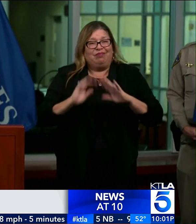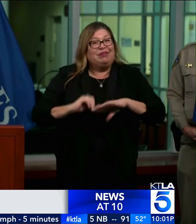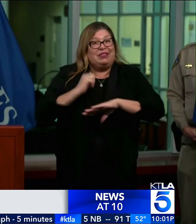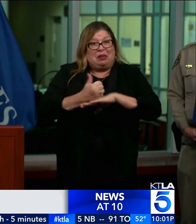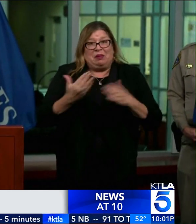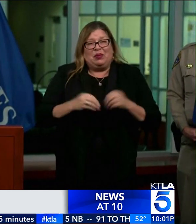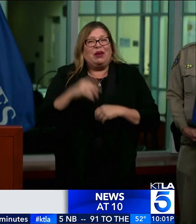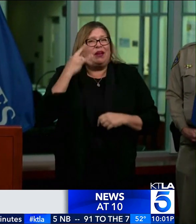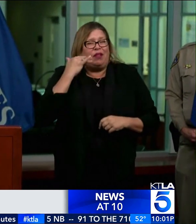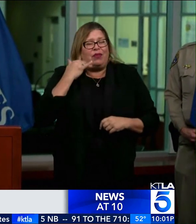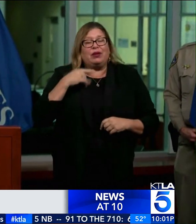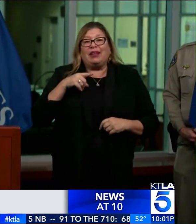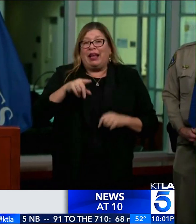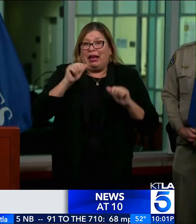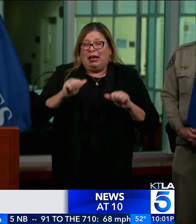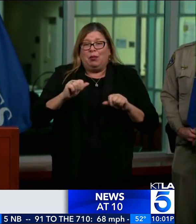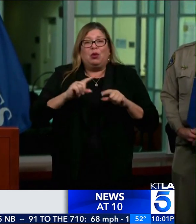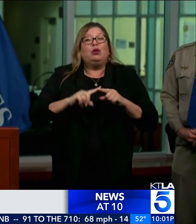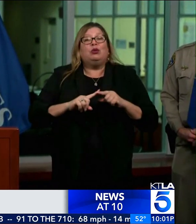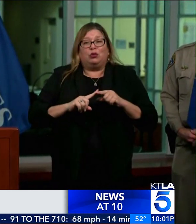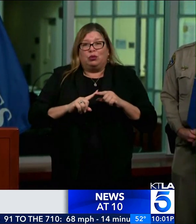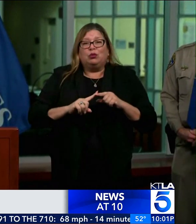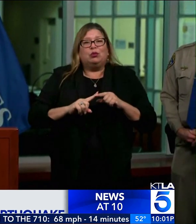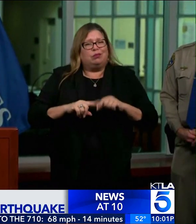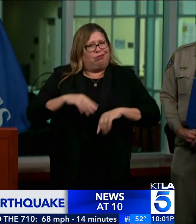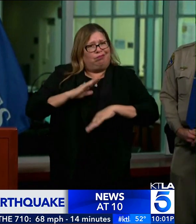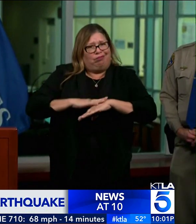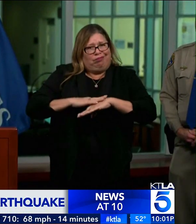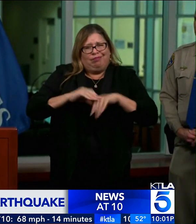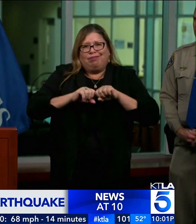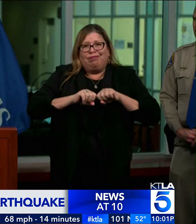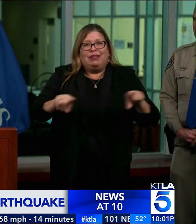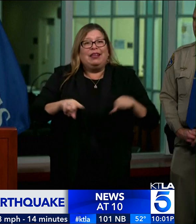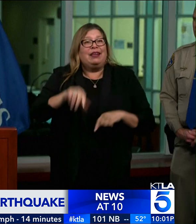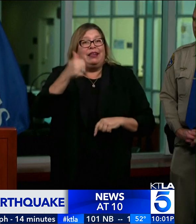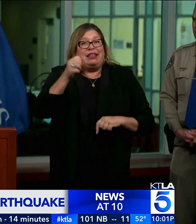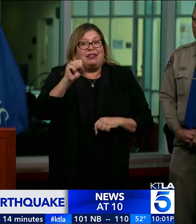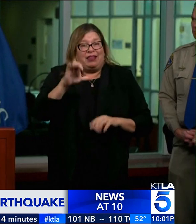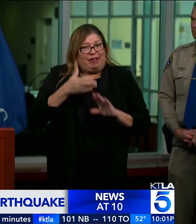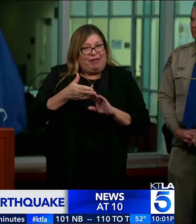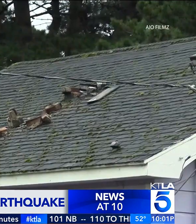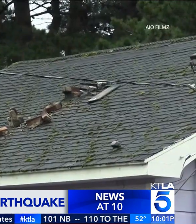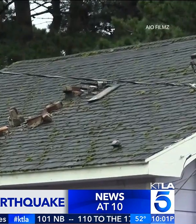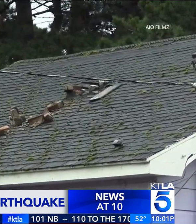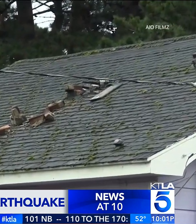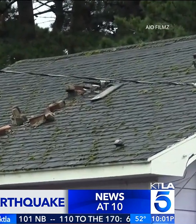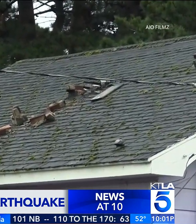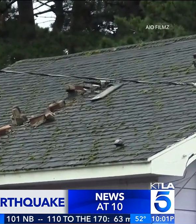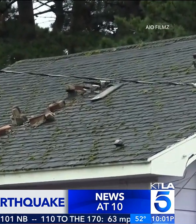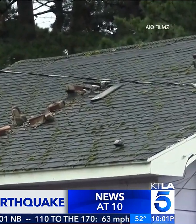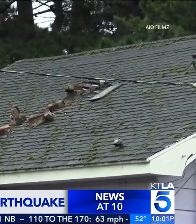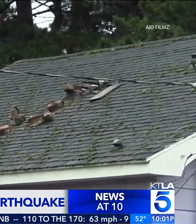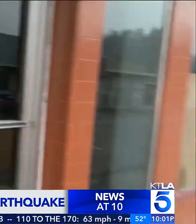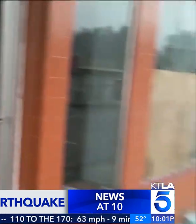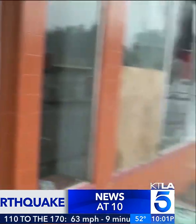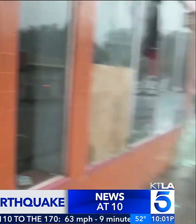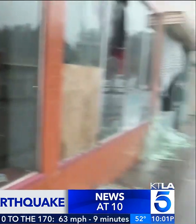EARLY WARNING SYSTEM WHICH IS